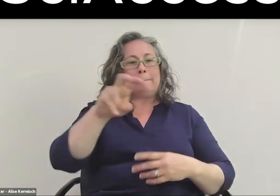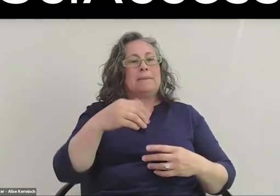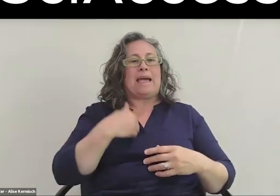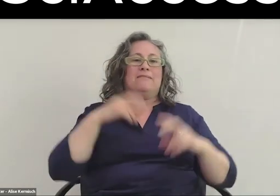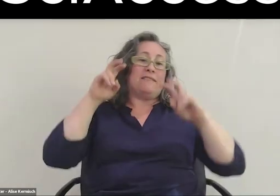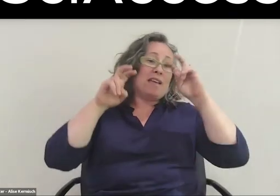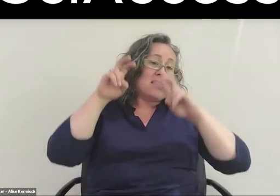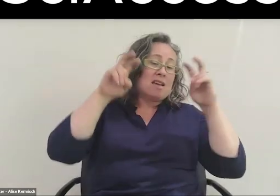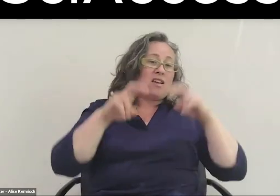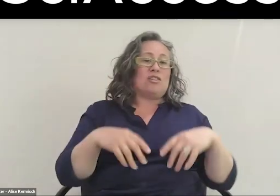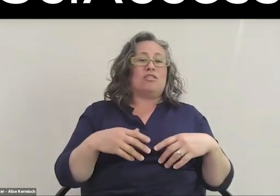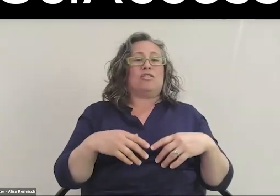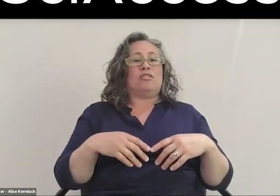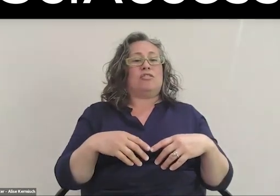there's midterm and final presentations,